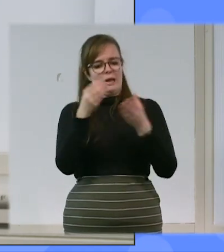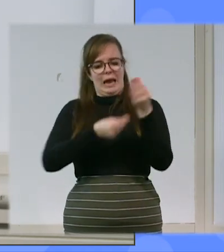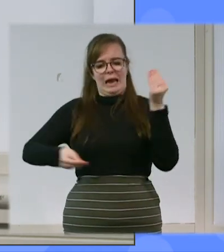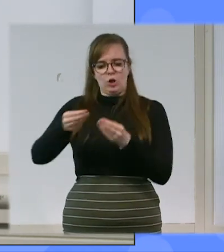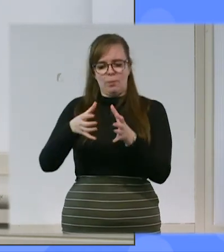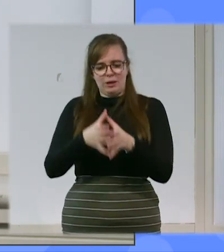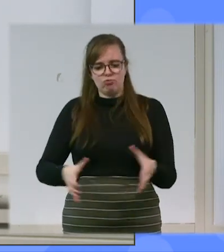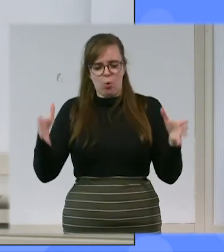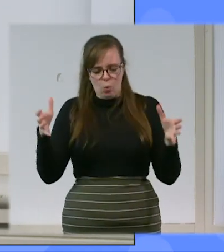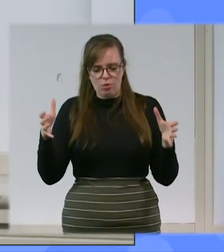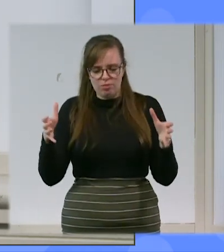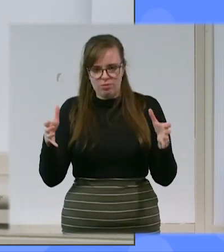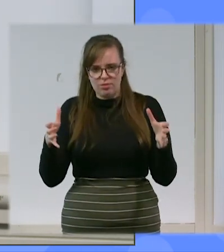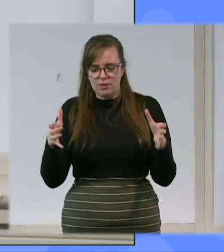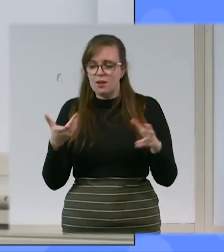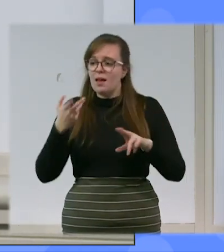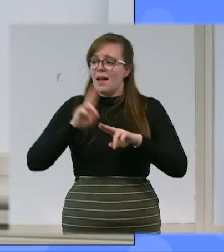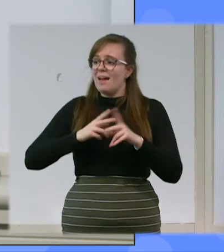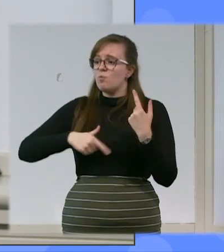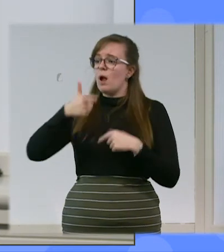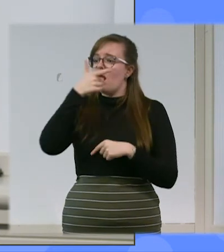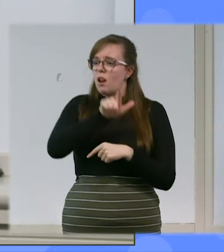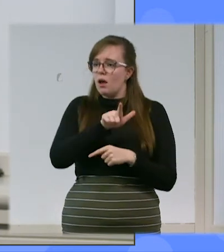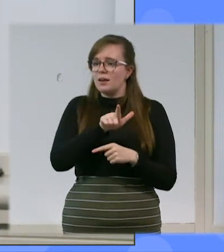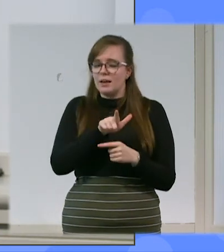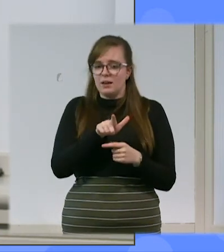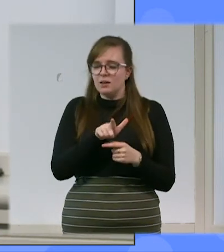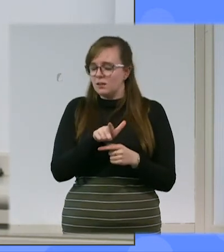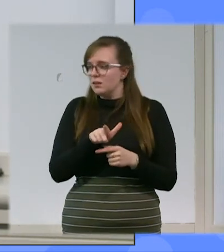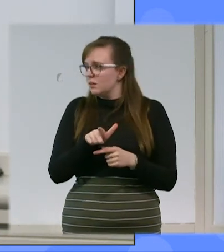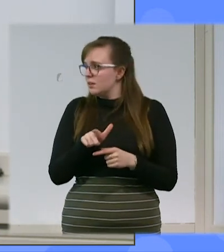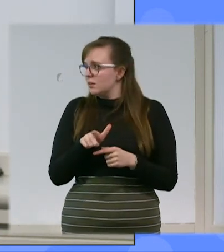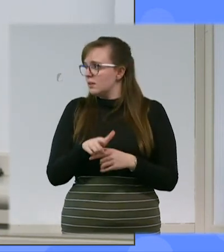itself if we're lucky its qualified a little bit and seeing that if we have